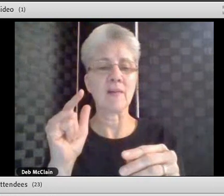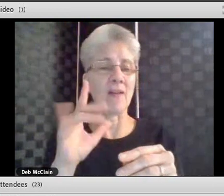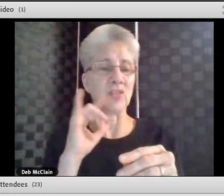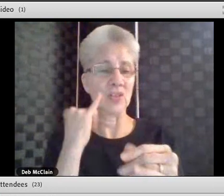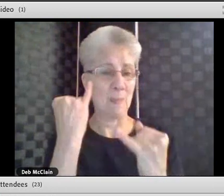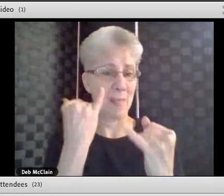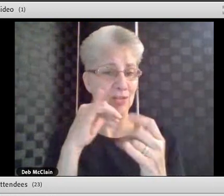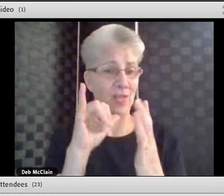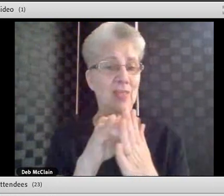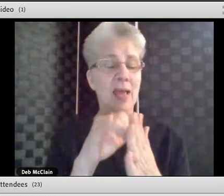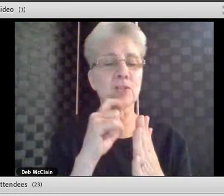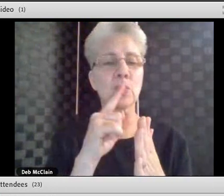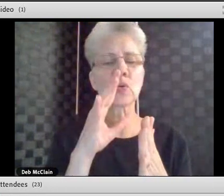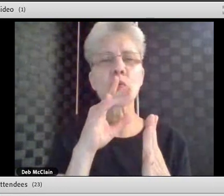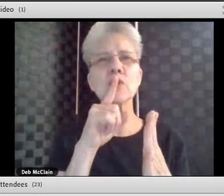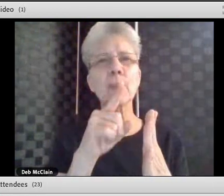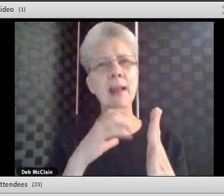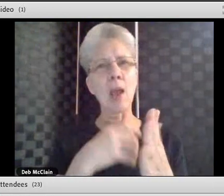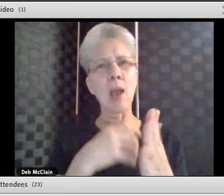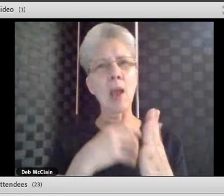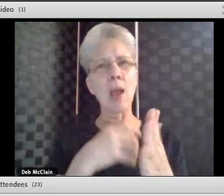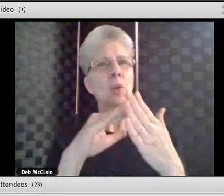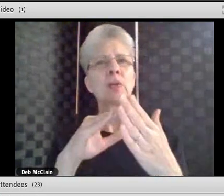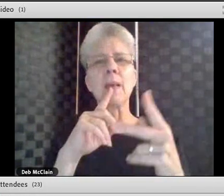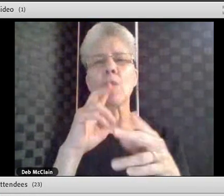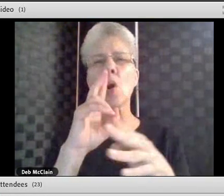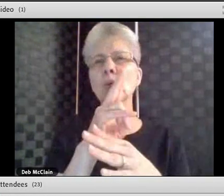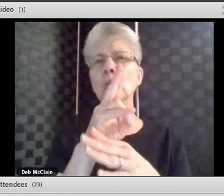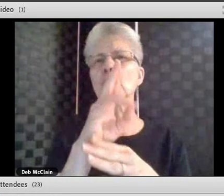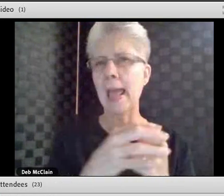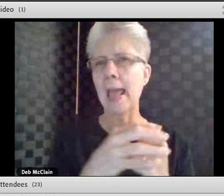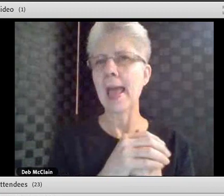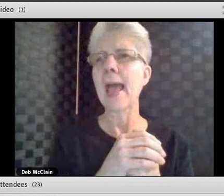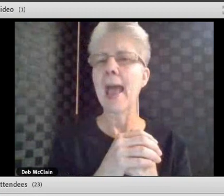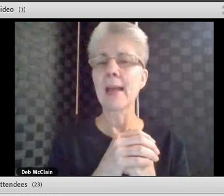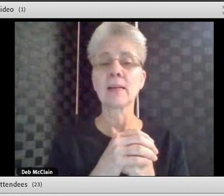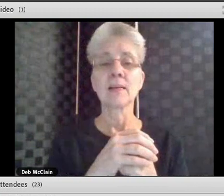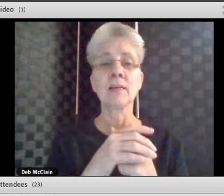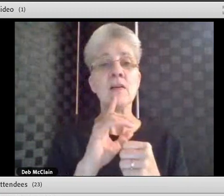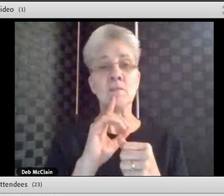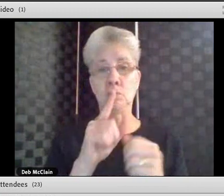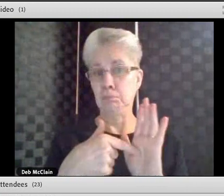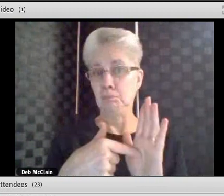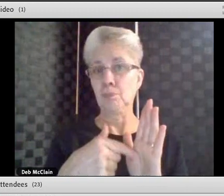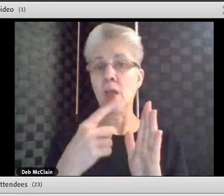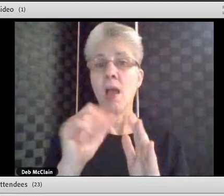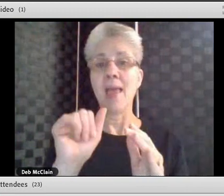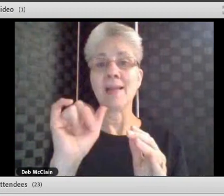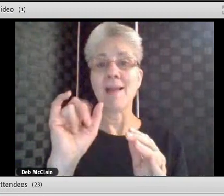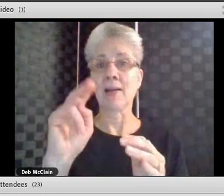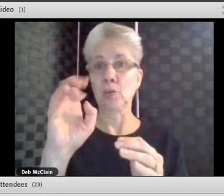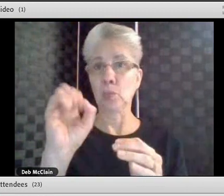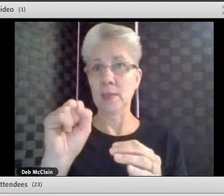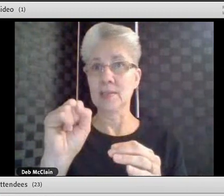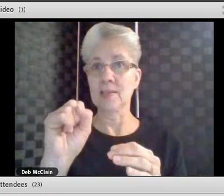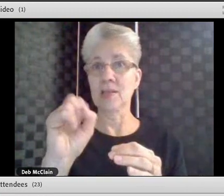So it's going to be in our communities. People are using it. In fact, when Oculus Rift had their Kickstarter,